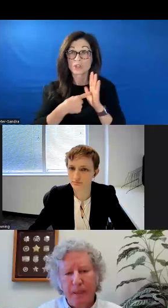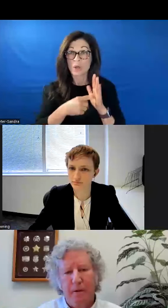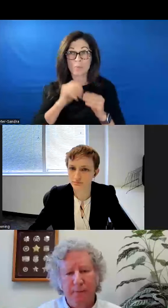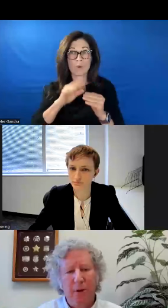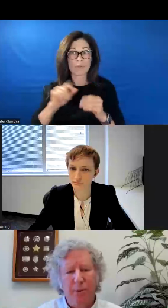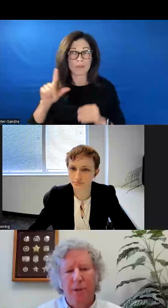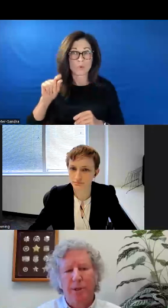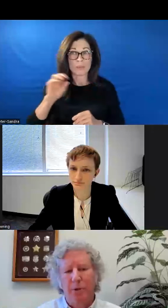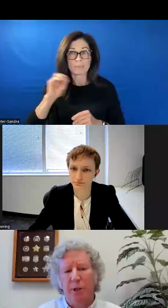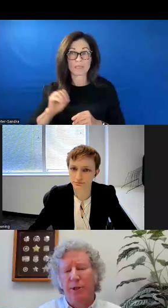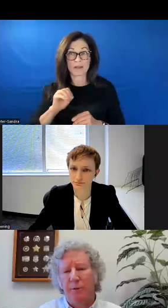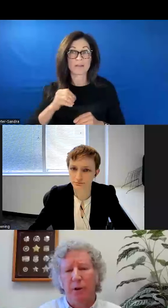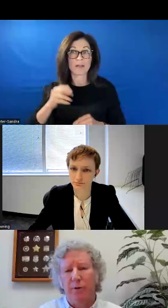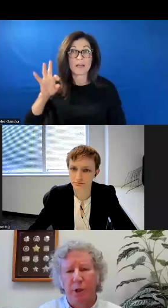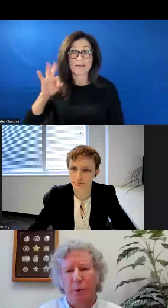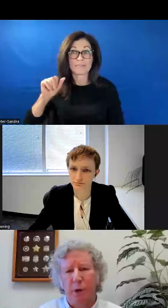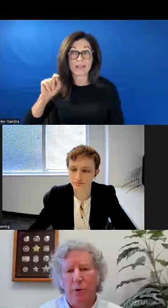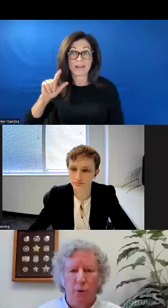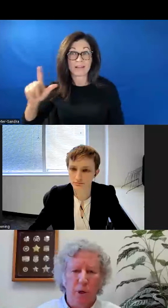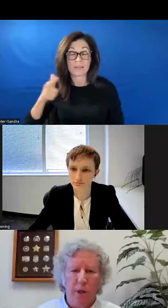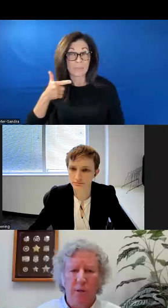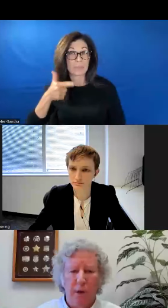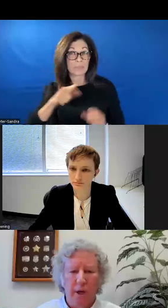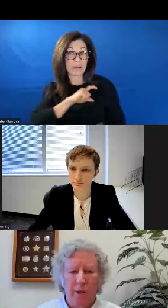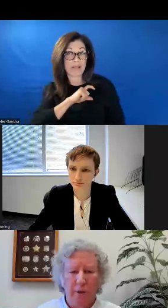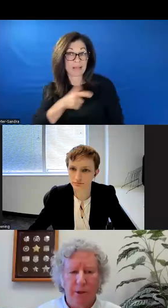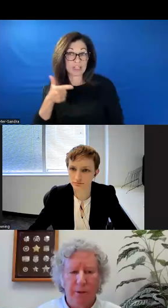FATAL POLICE SHOOTINGS INVOLVE SOMEONE WITH MENTAL ILLNESS.